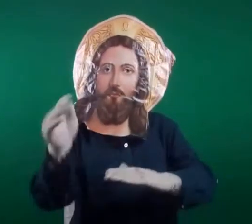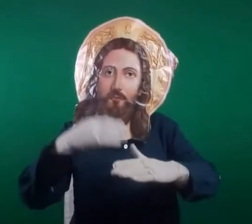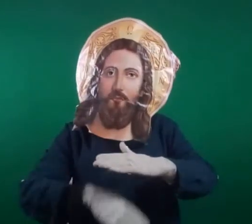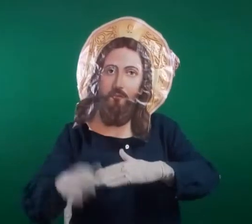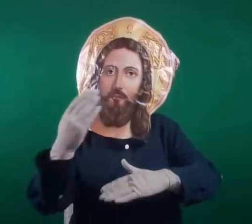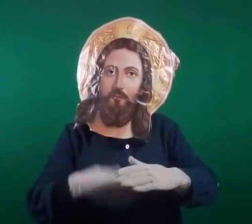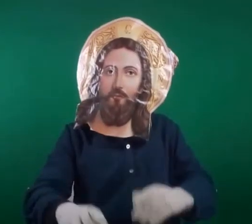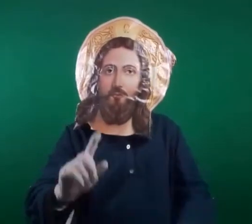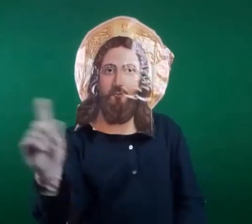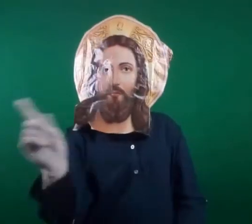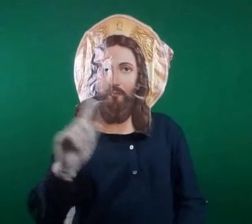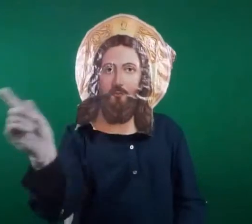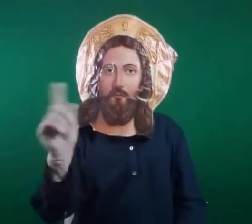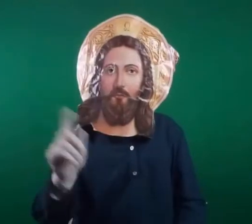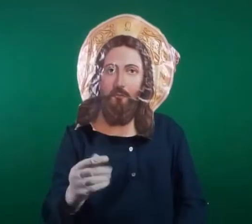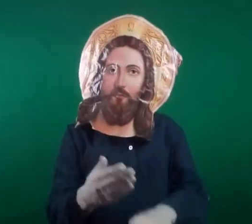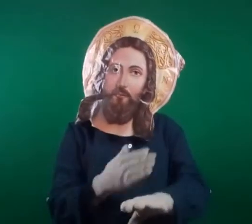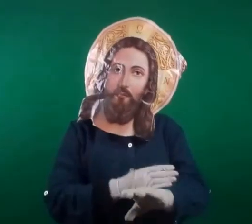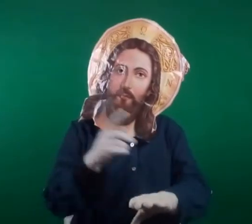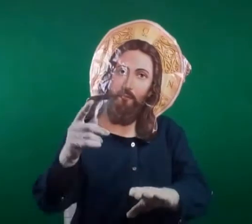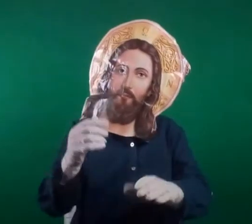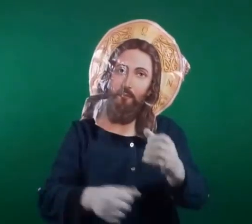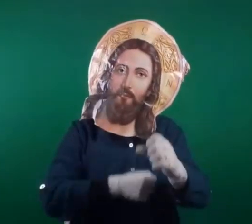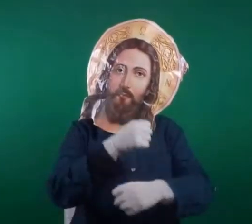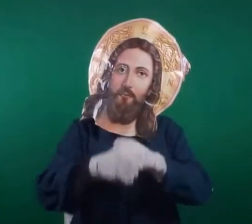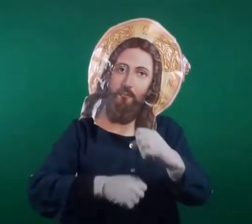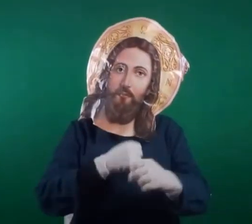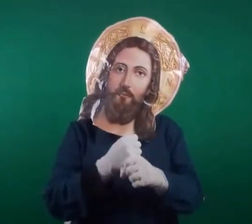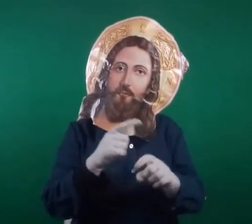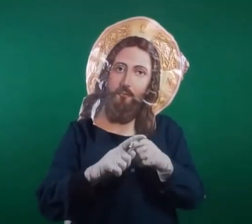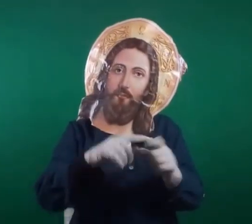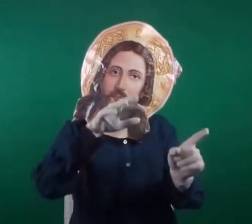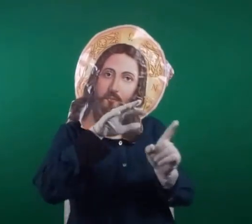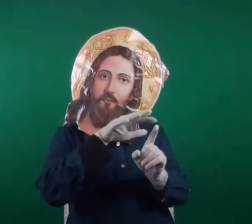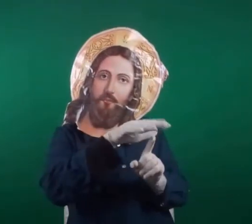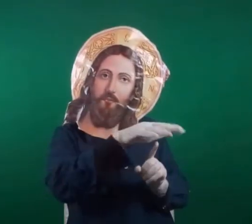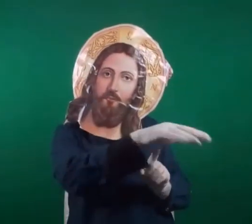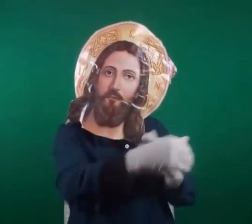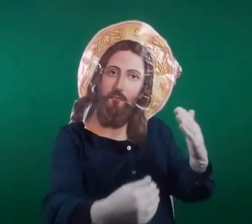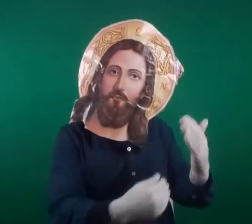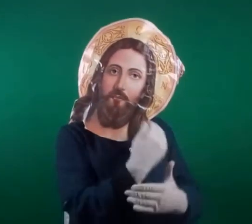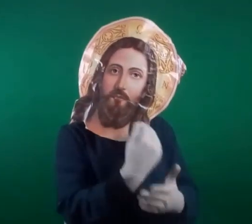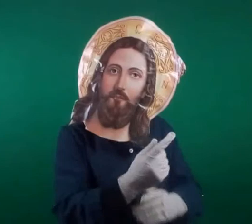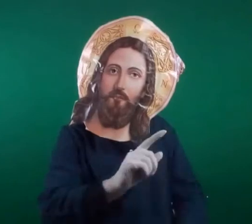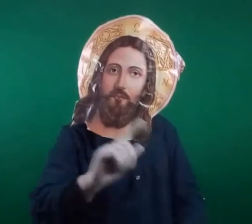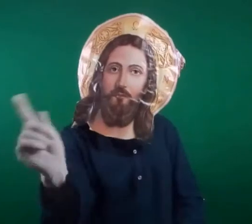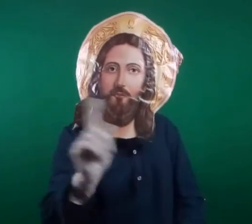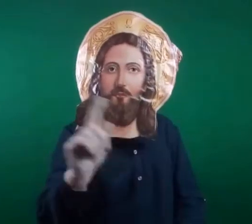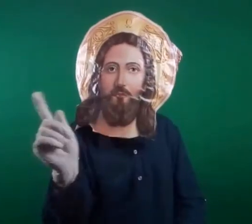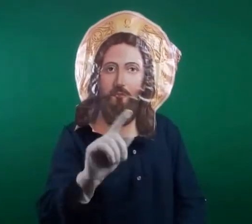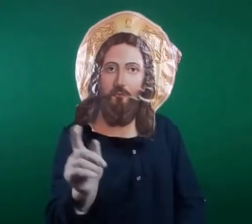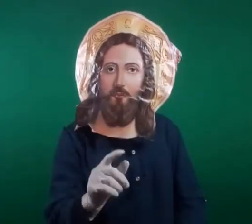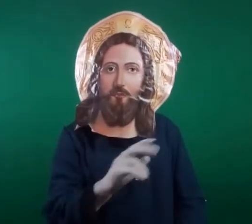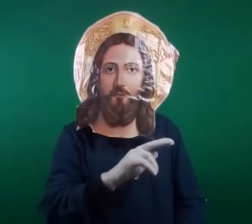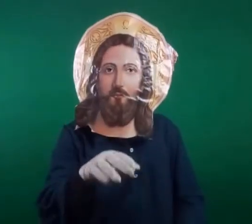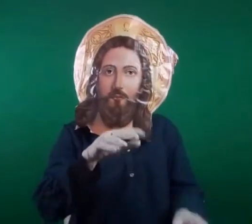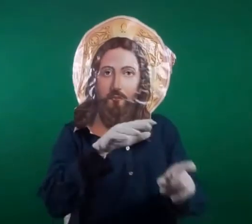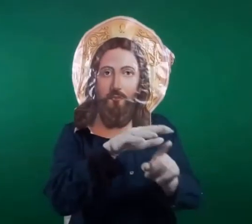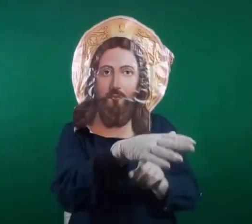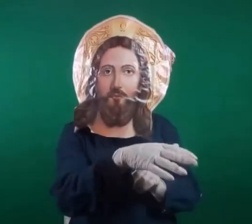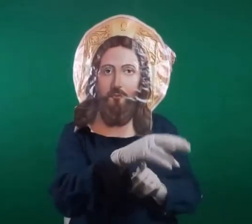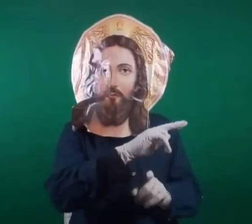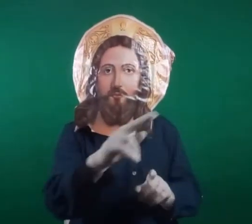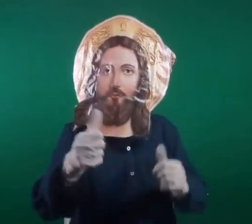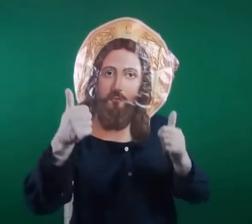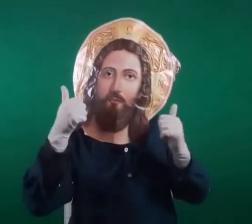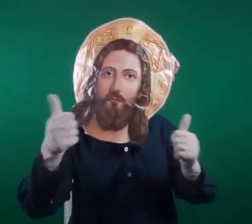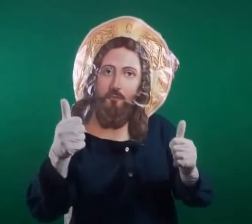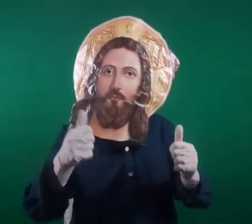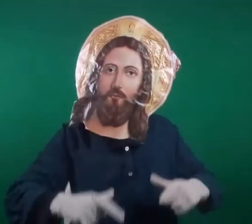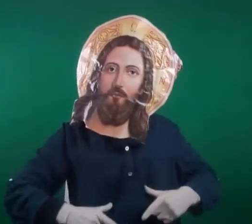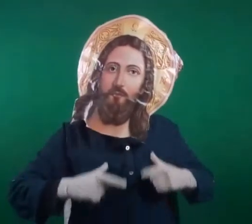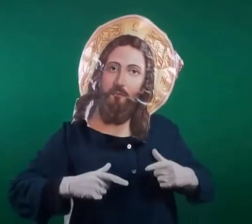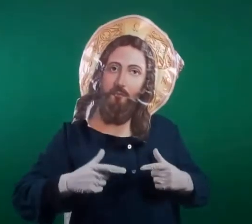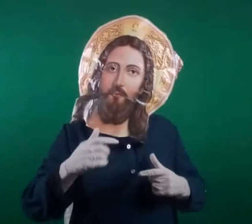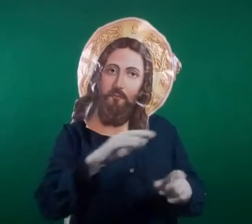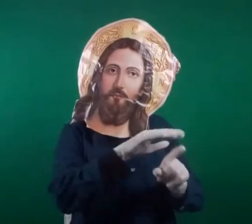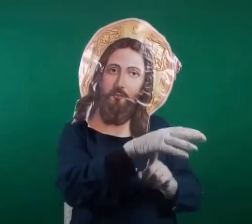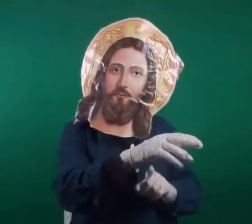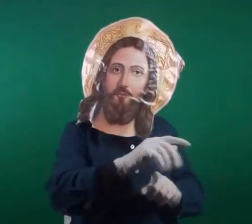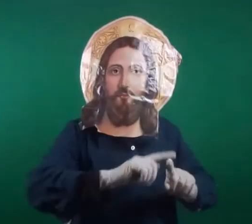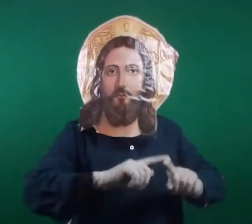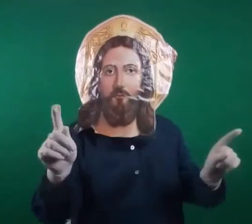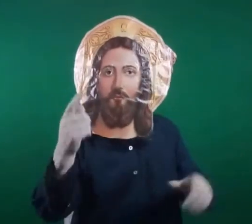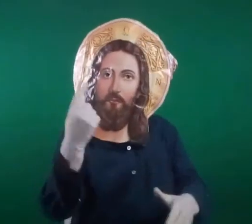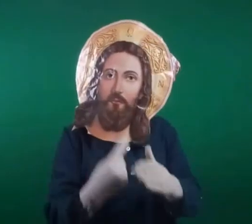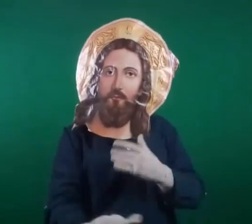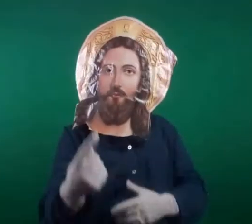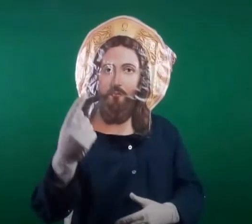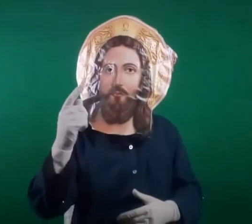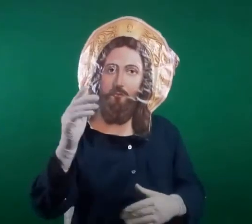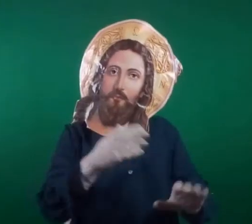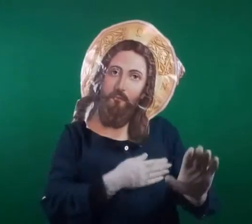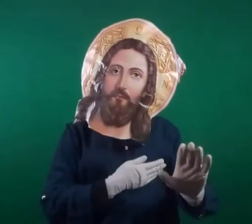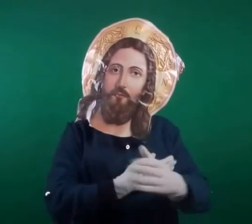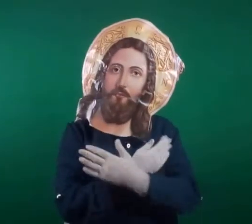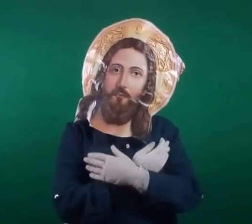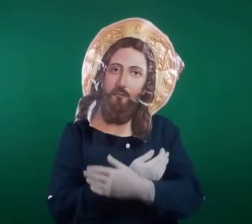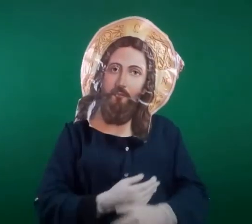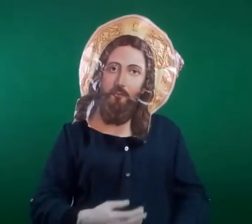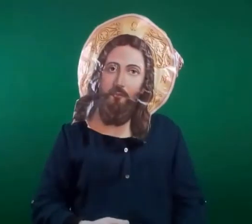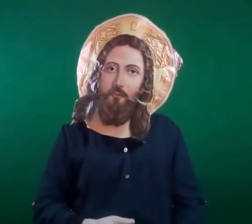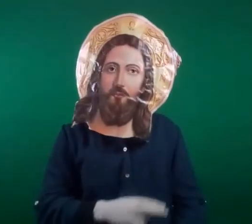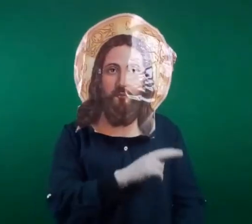And do not try to influence anyone under this age in any kind of lifestyle which is not wholesome which is not true love.